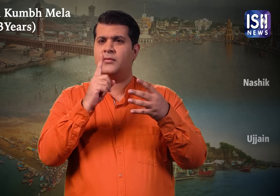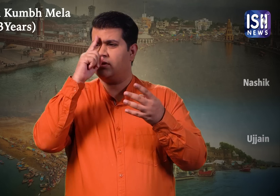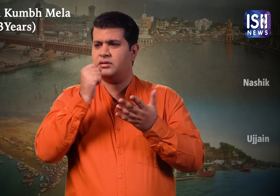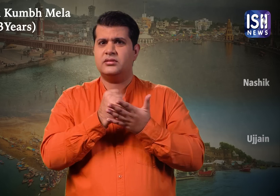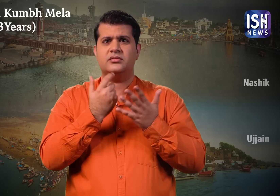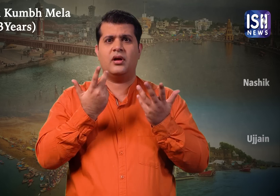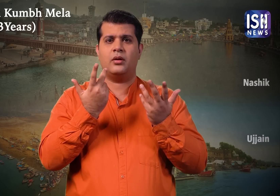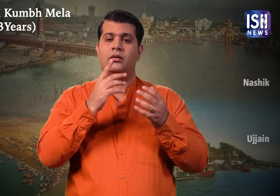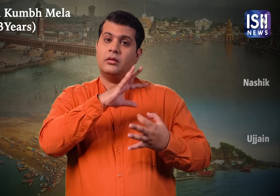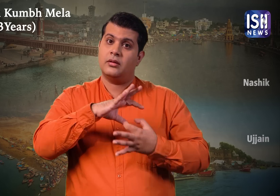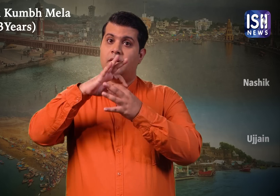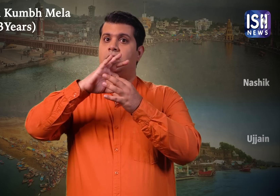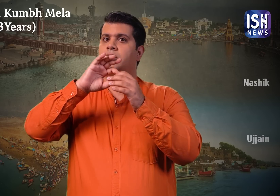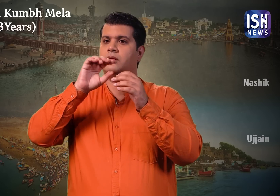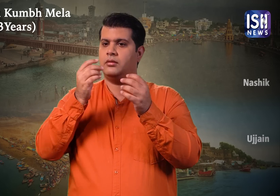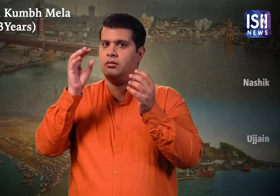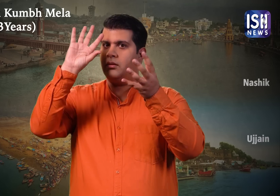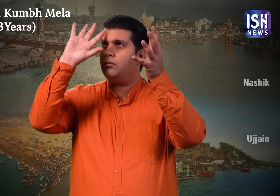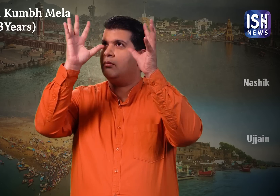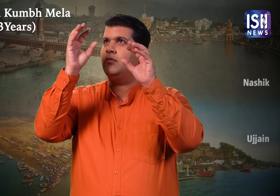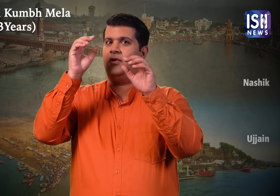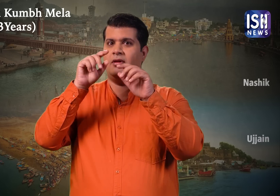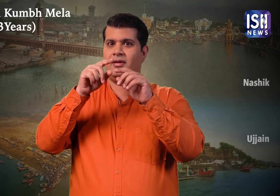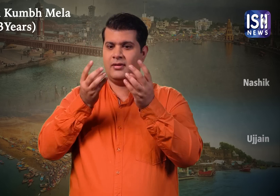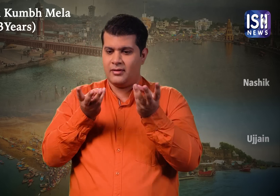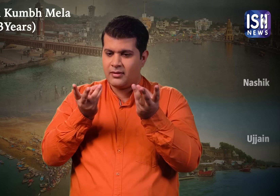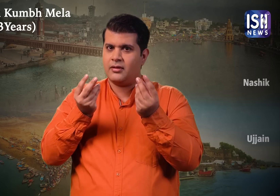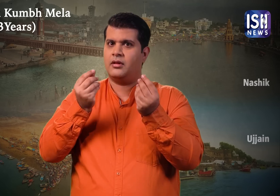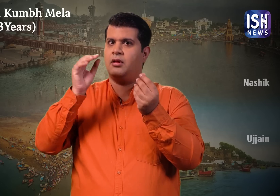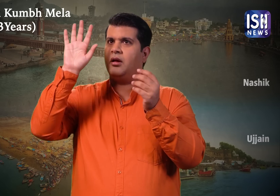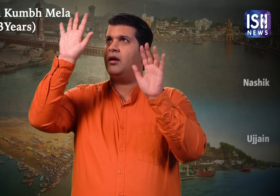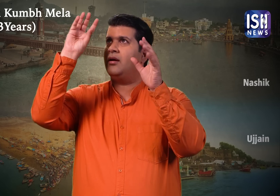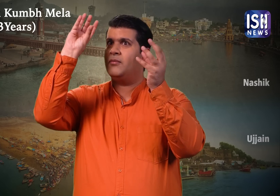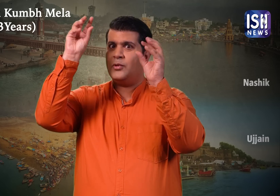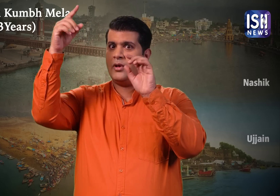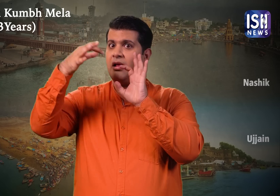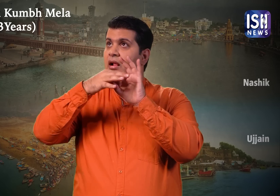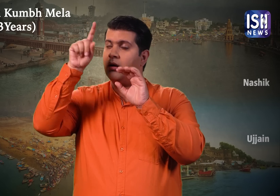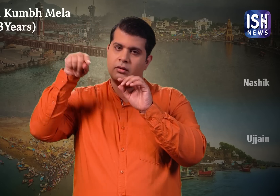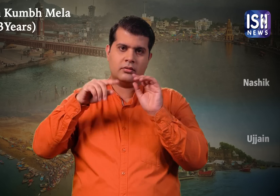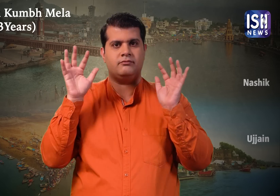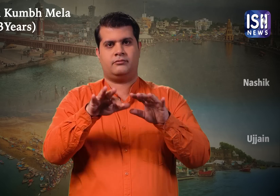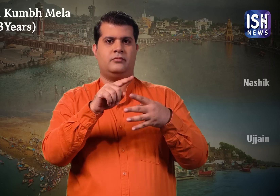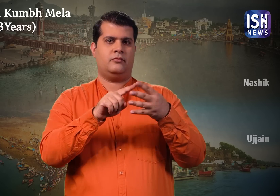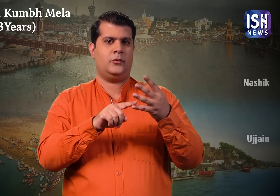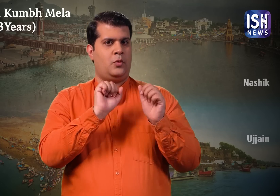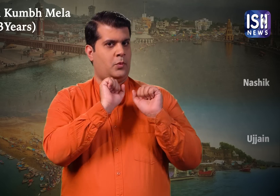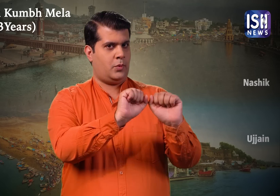It is decided on the basis of specific astrological calculations.